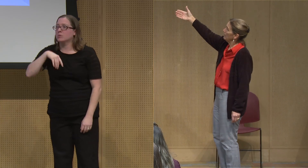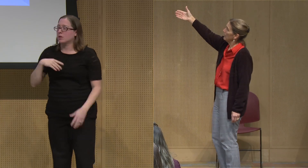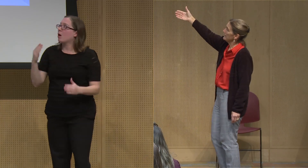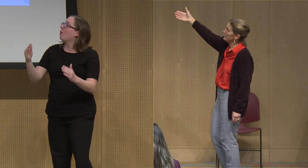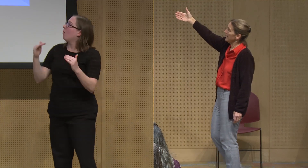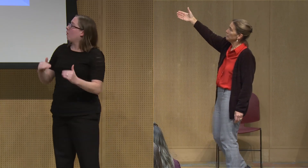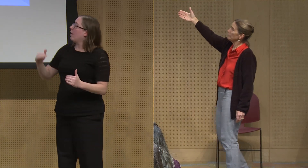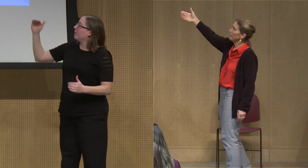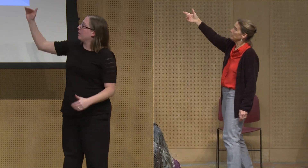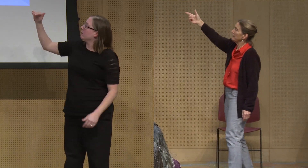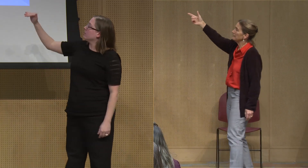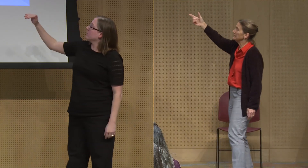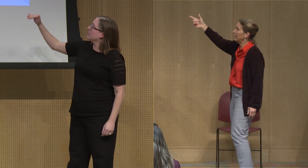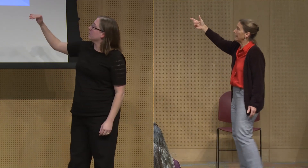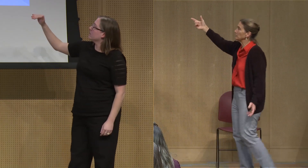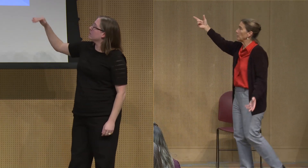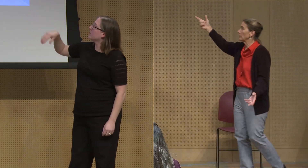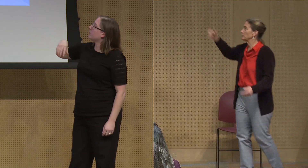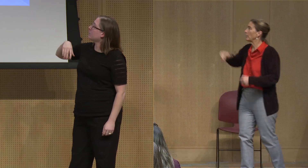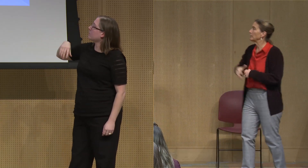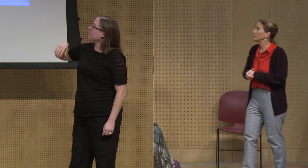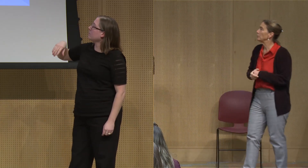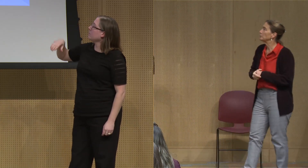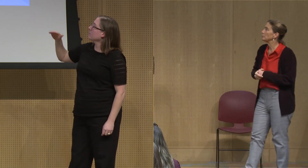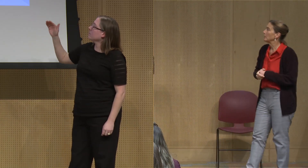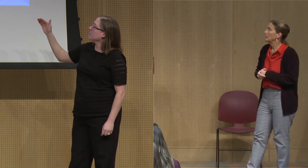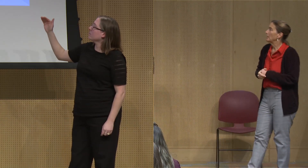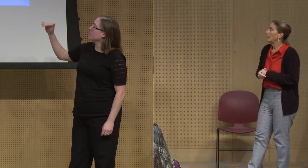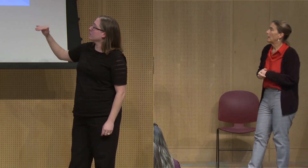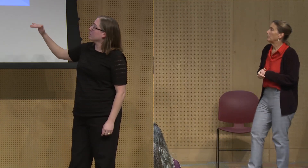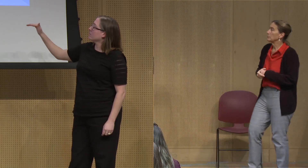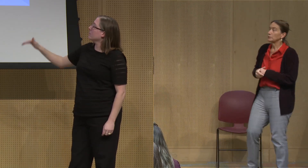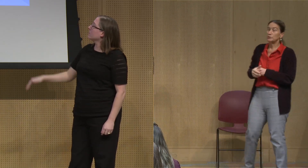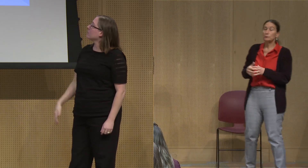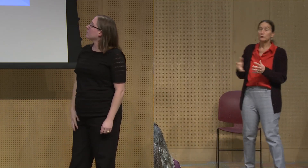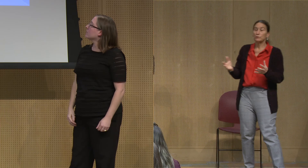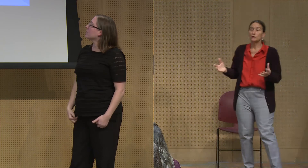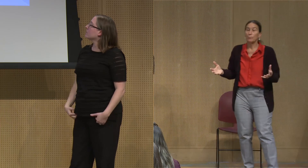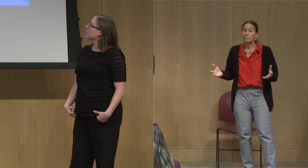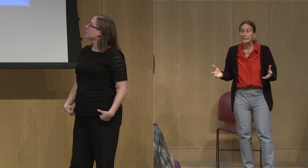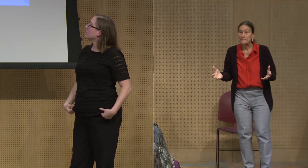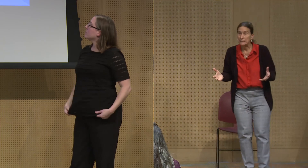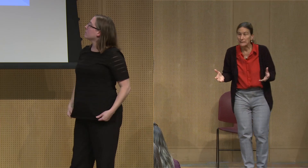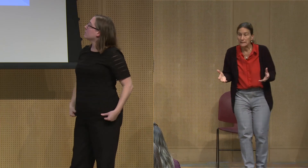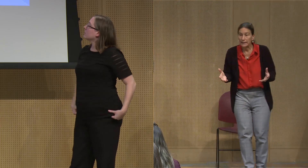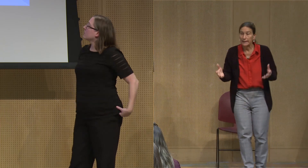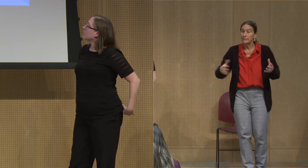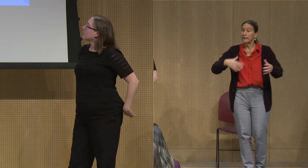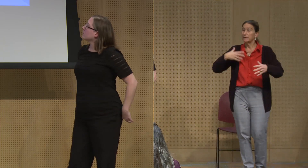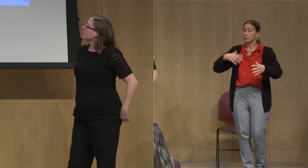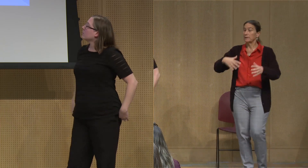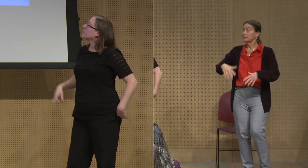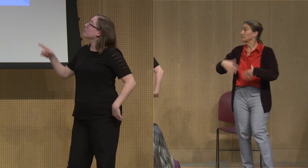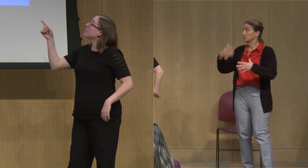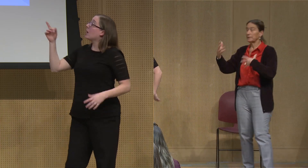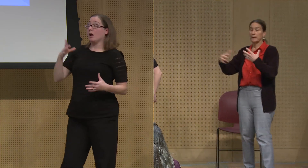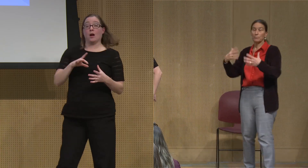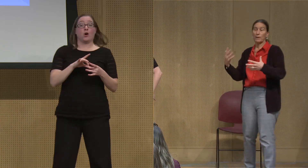OF UNPROTECTED SEX OR DRUG USE. UM, REDUCE OBESITY, AND THEN IT'S WHEN IT SAYS IT'S A RELATED PROBLEM.